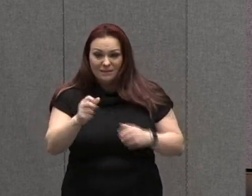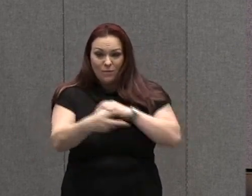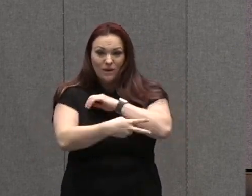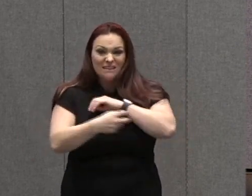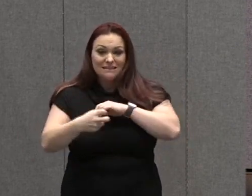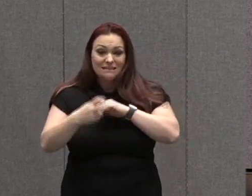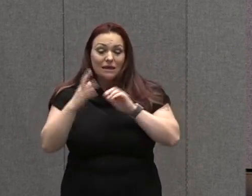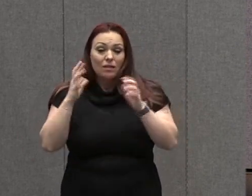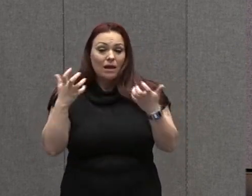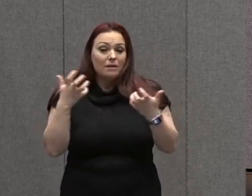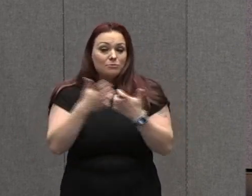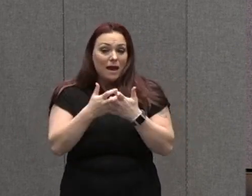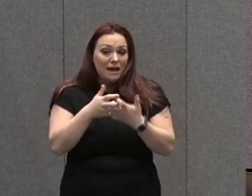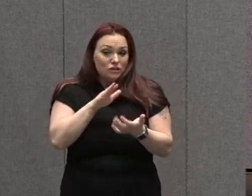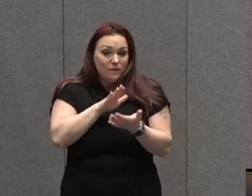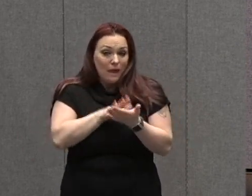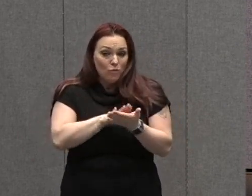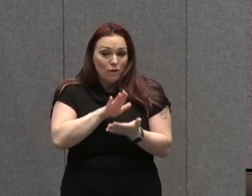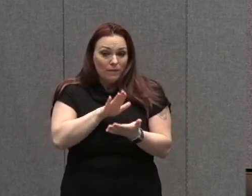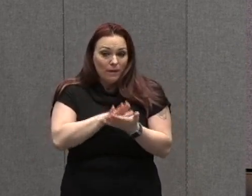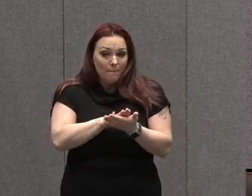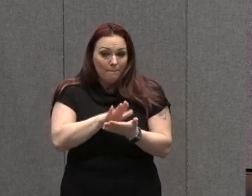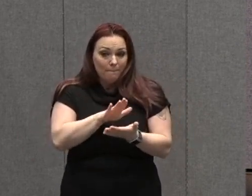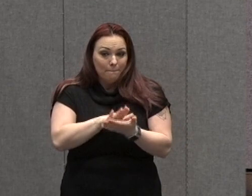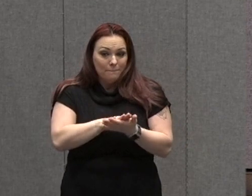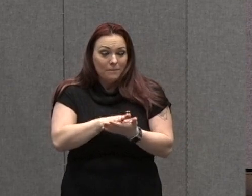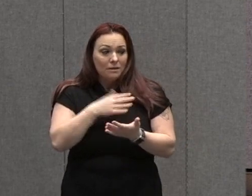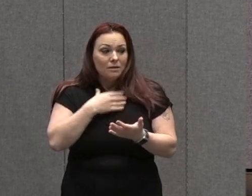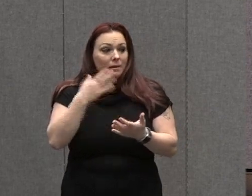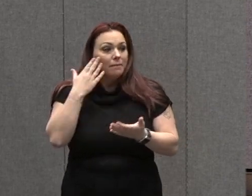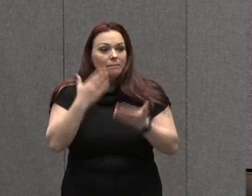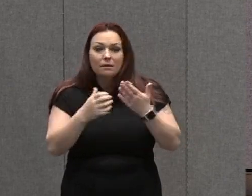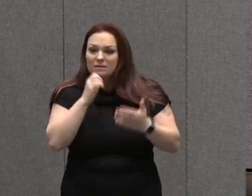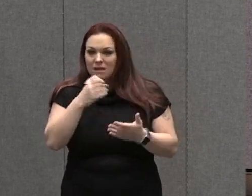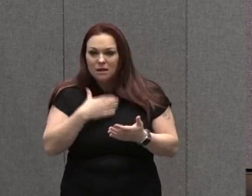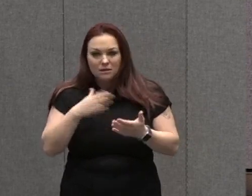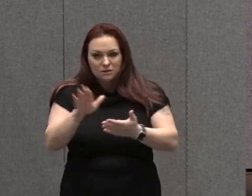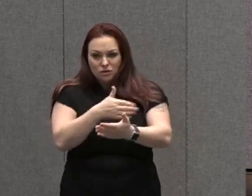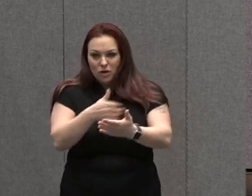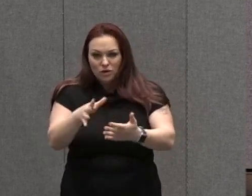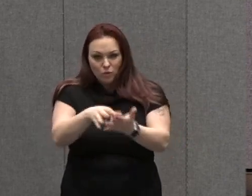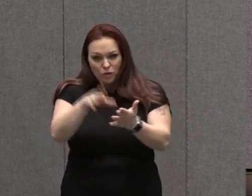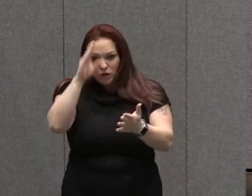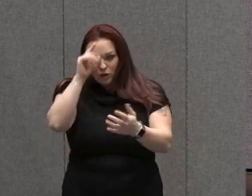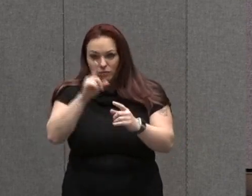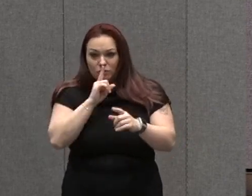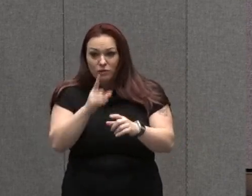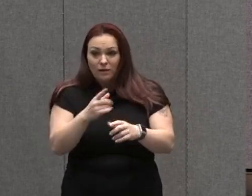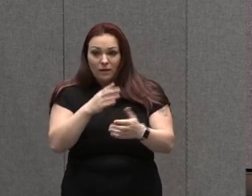So maybe you guys know this song, okay maybe this is a song you learned when you were really little but we're gonna steal this rhythm